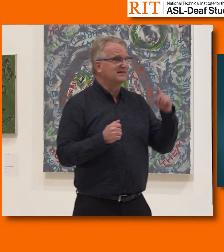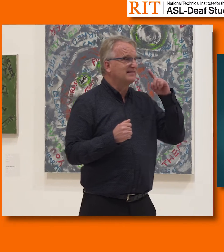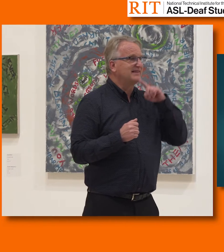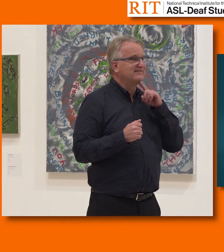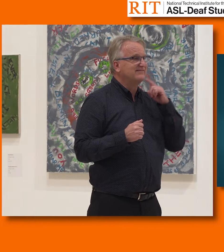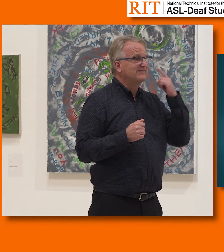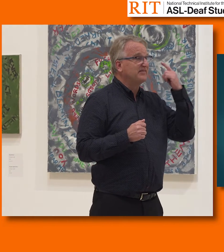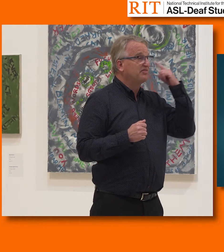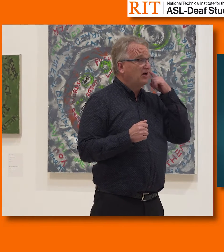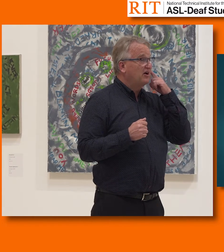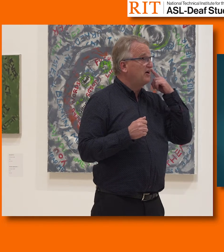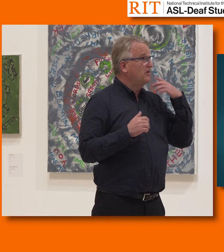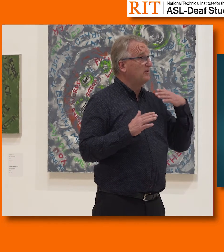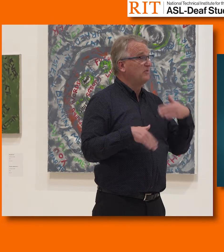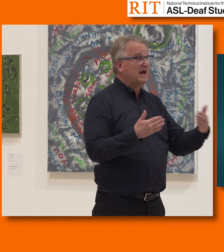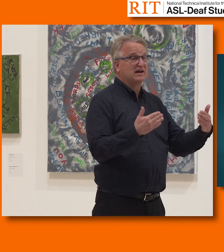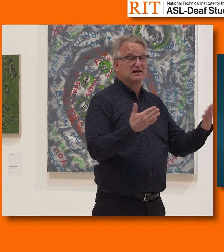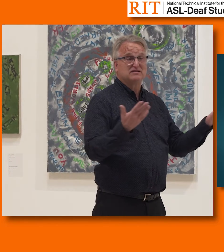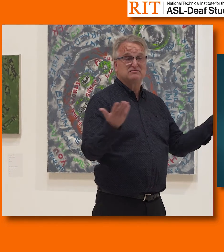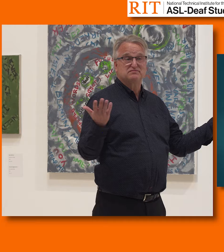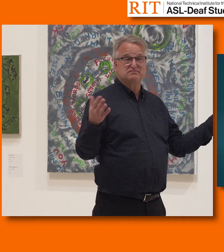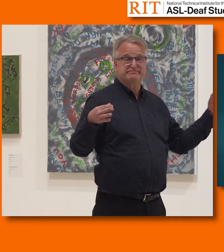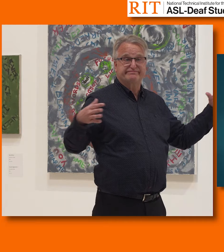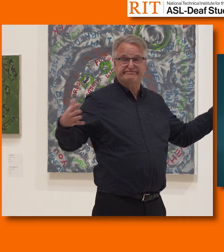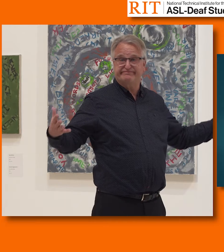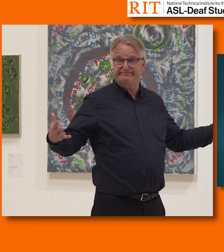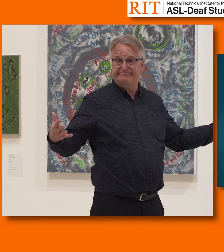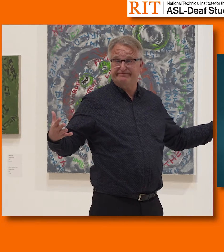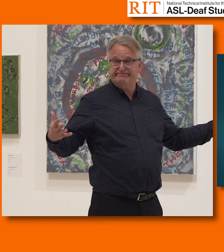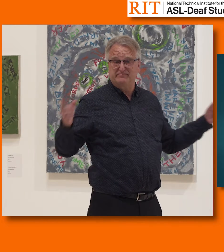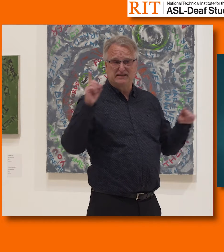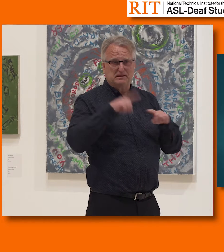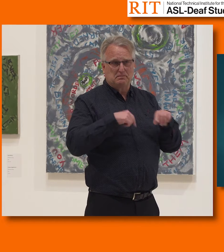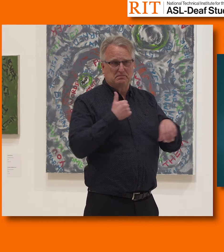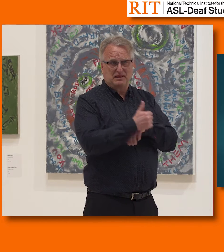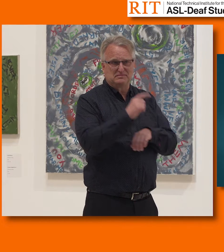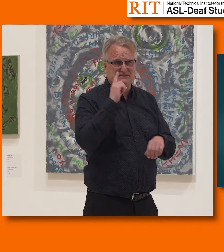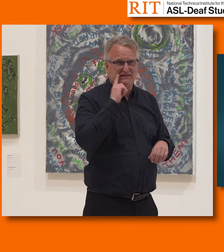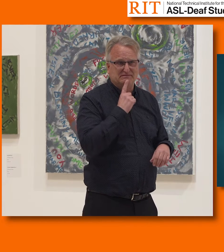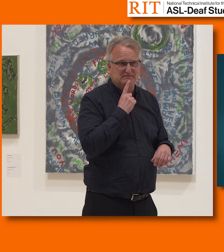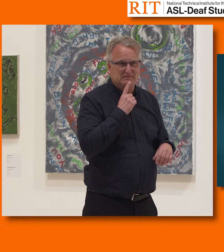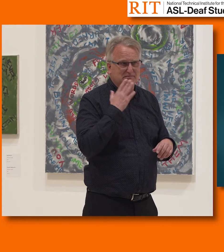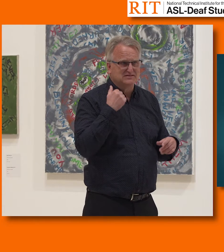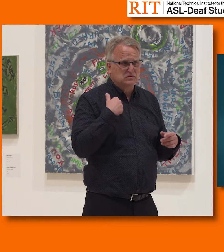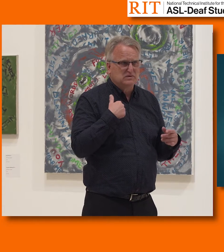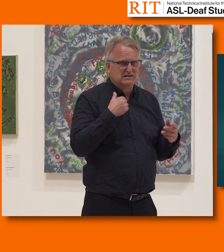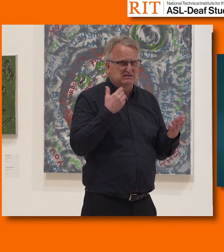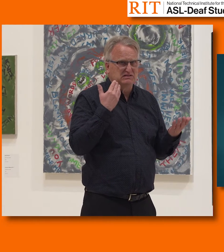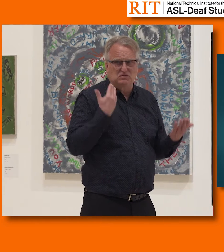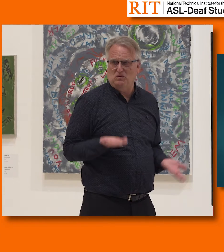all of the efforts they employ, and the Deaf way, the cultural normative way of presenting in ASL.